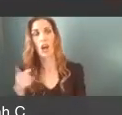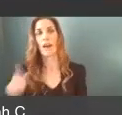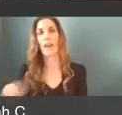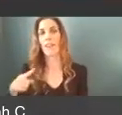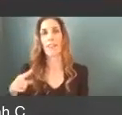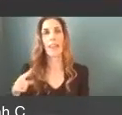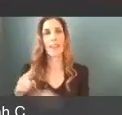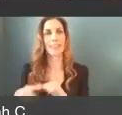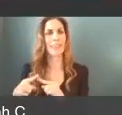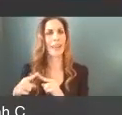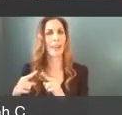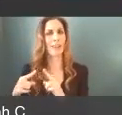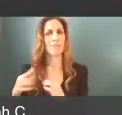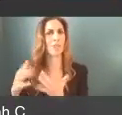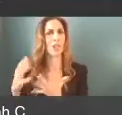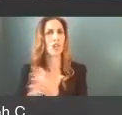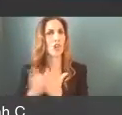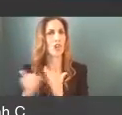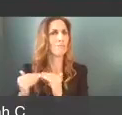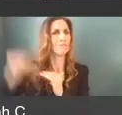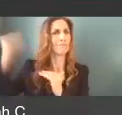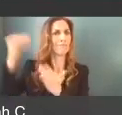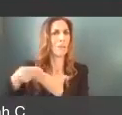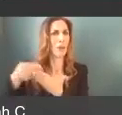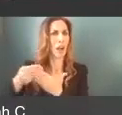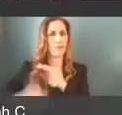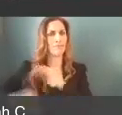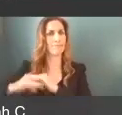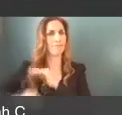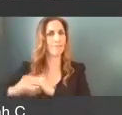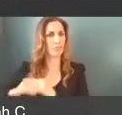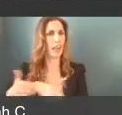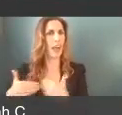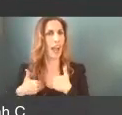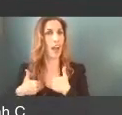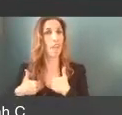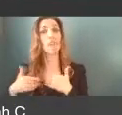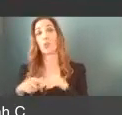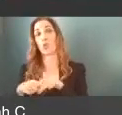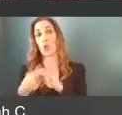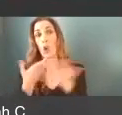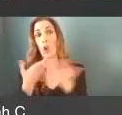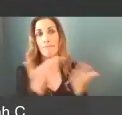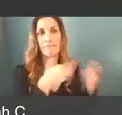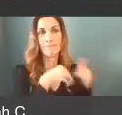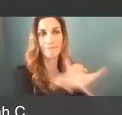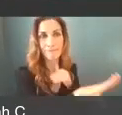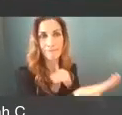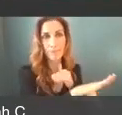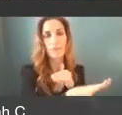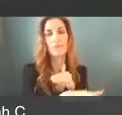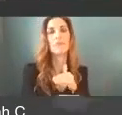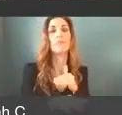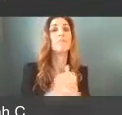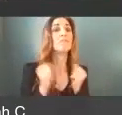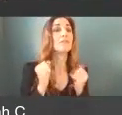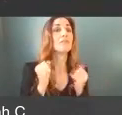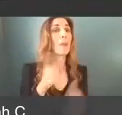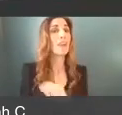certain income and so that's where we started. Many individuals in those housing facilities are, don't